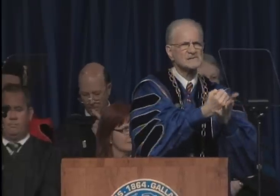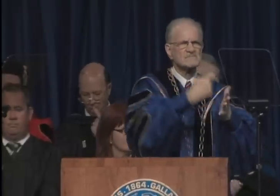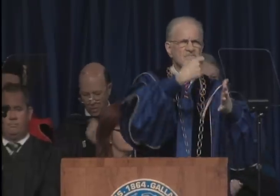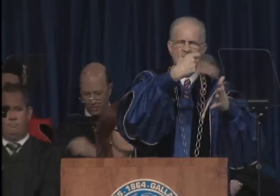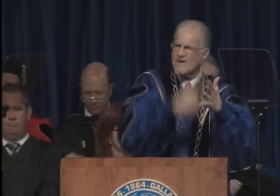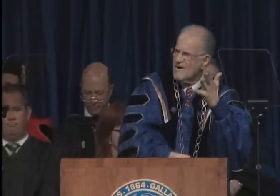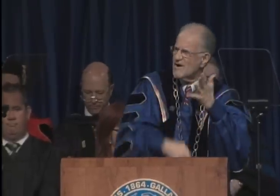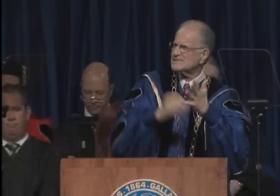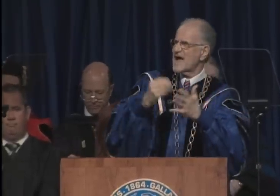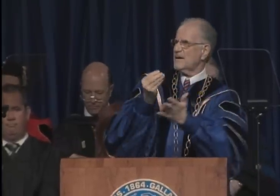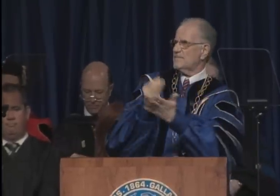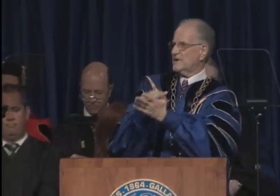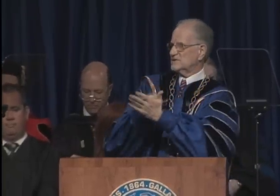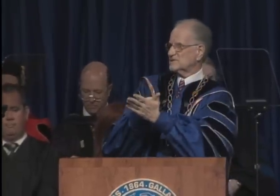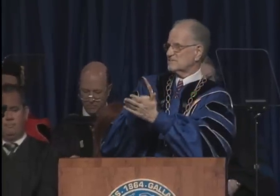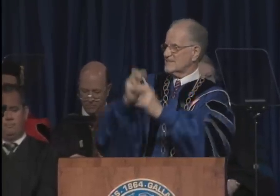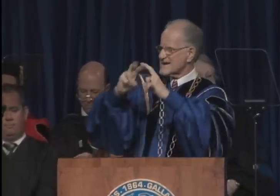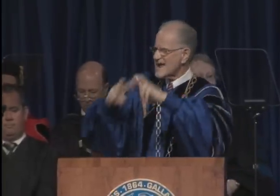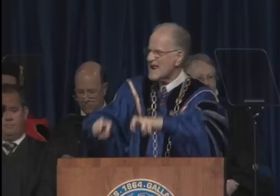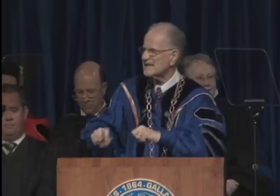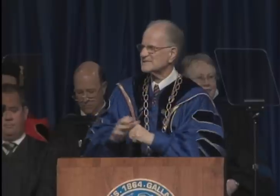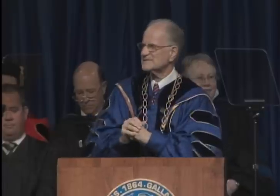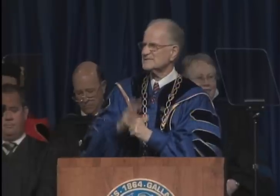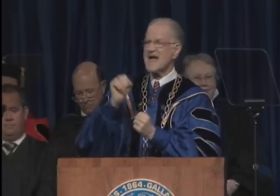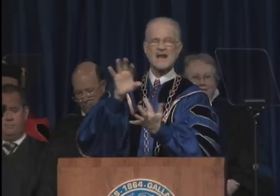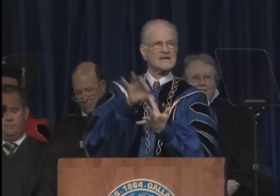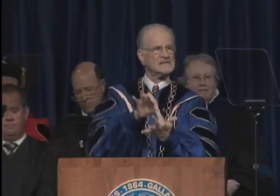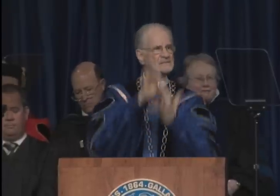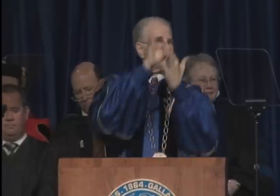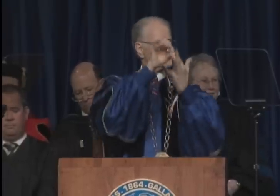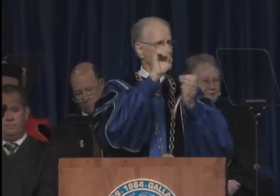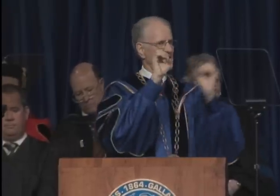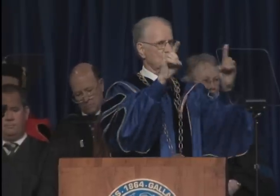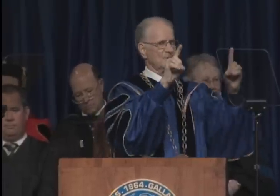He is an expert in economics, cost and budget analysis,